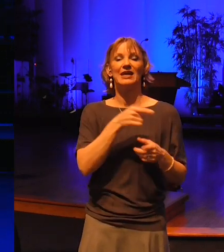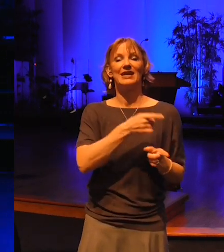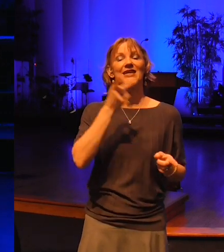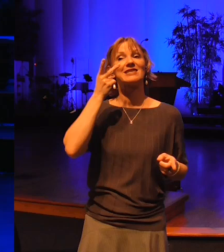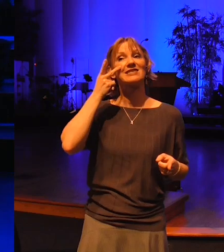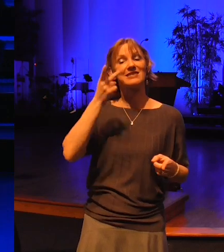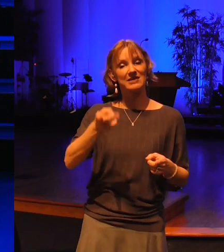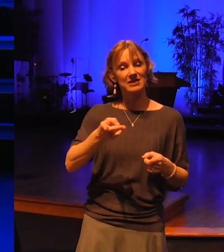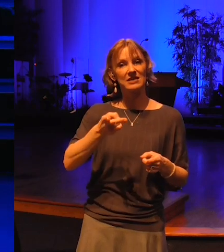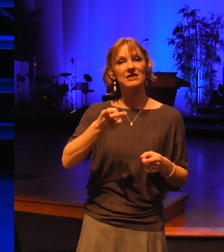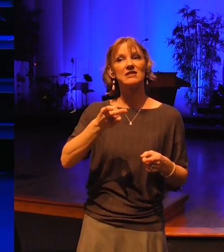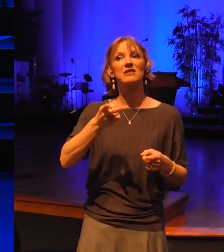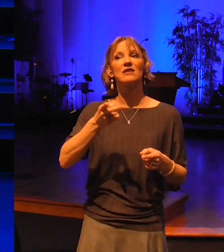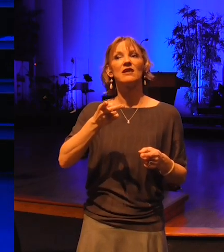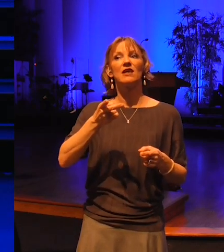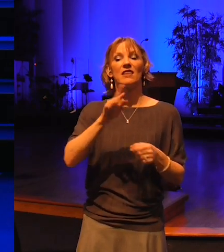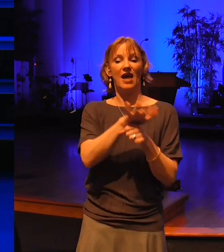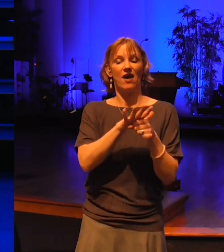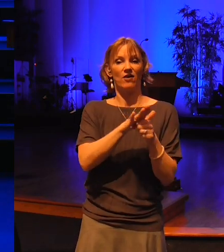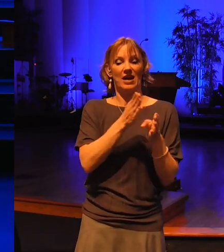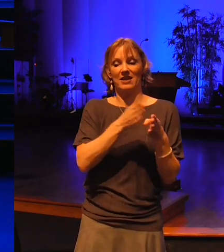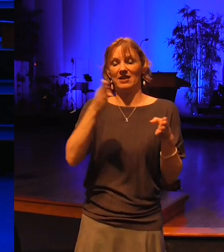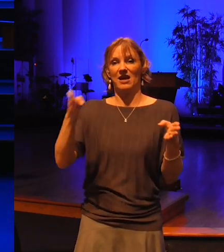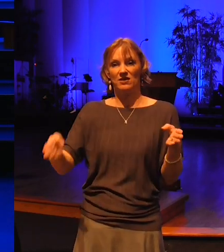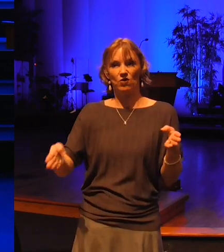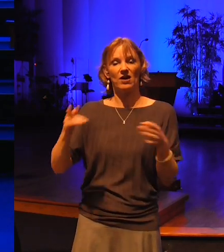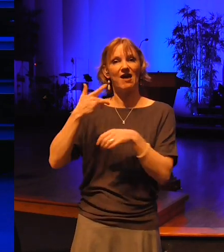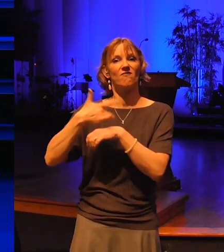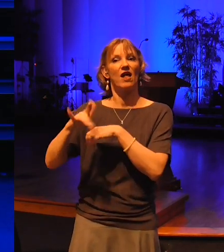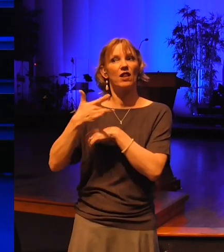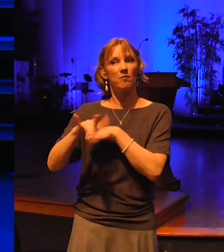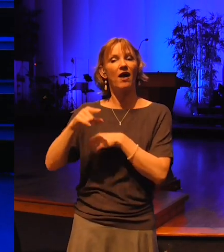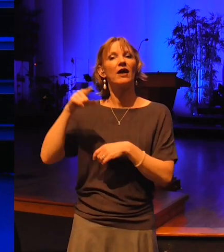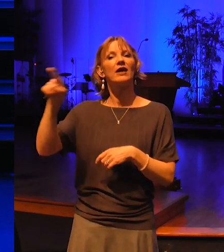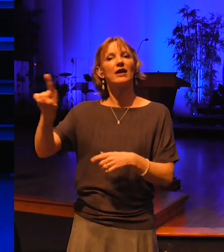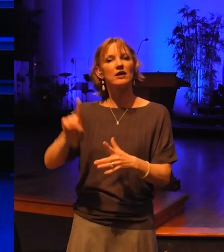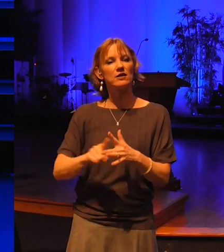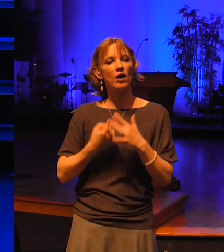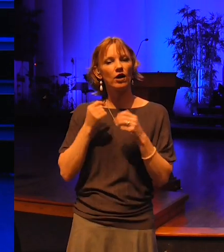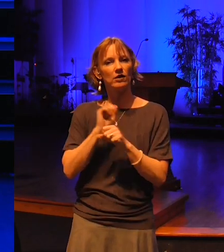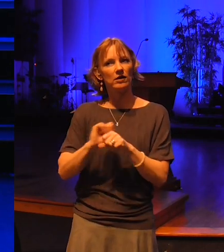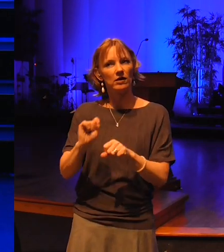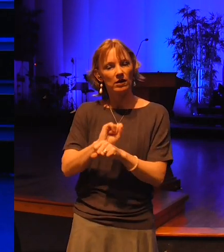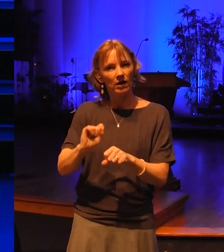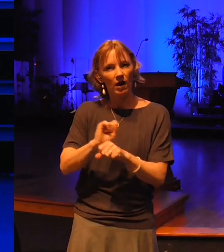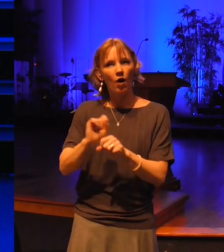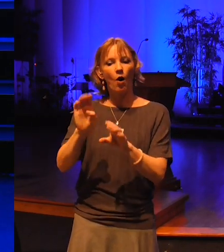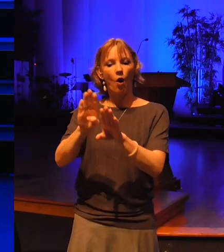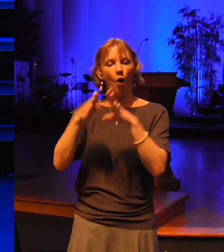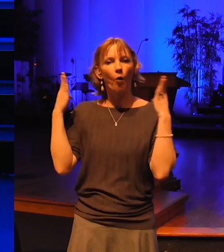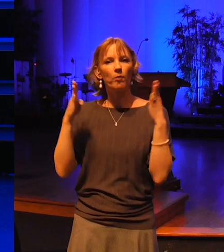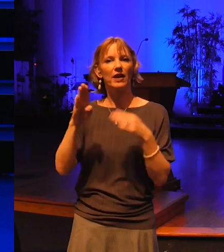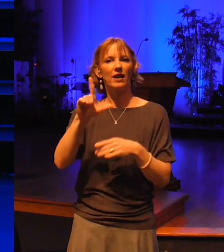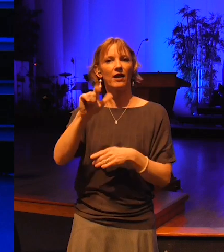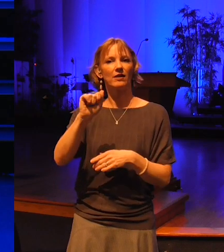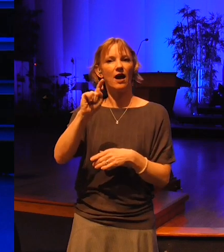um shop area right next door is available and he begins the hard work of opening Latte Larry's a